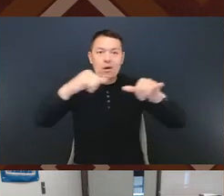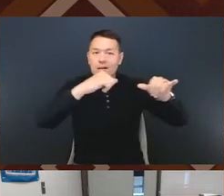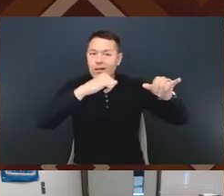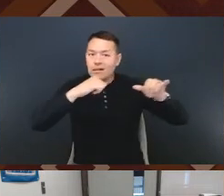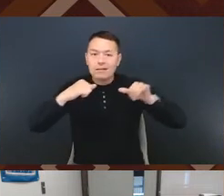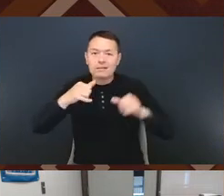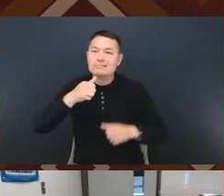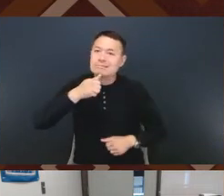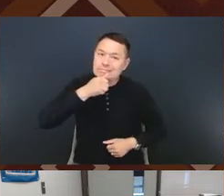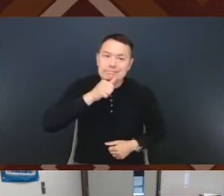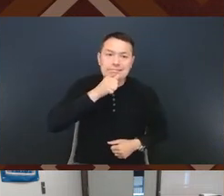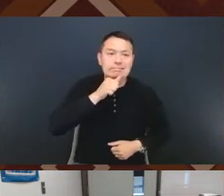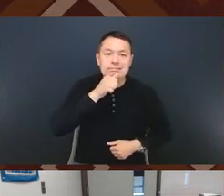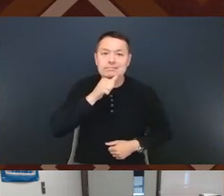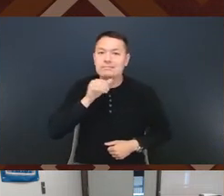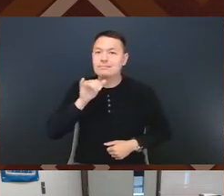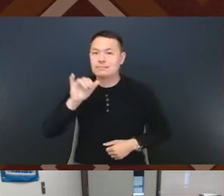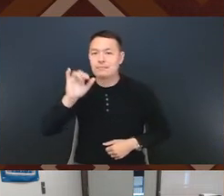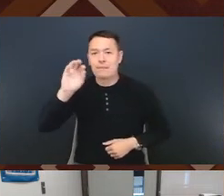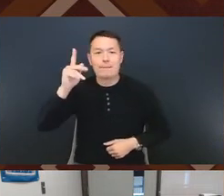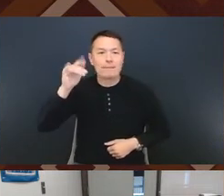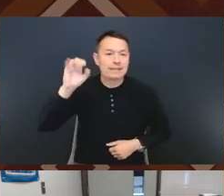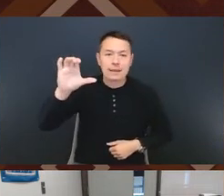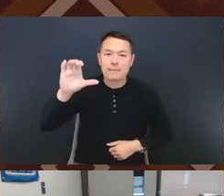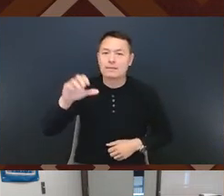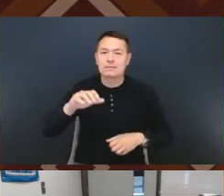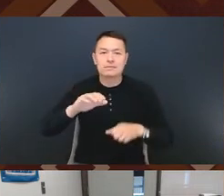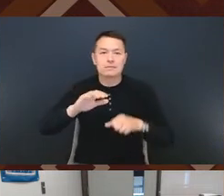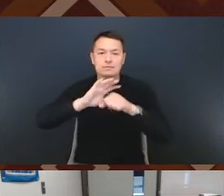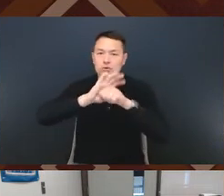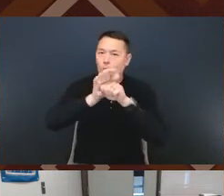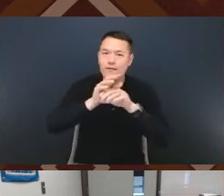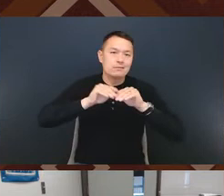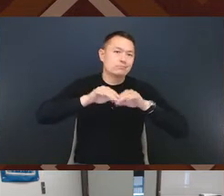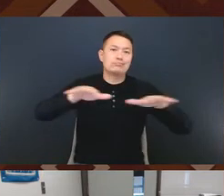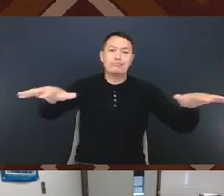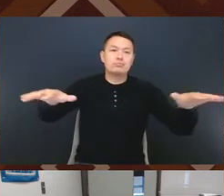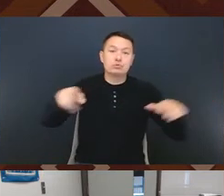the pandemic COVID. You guys know that the former president